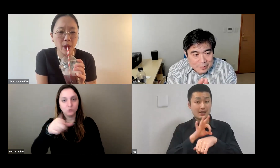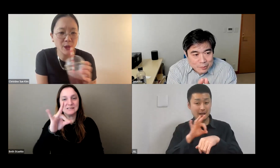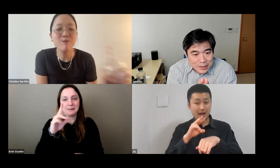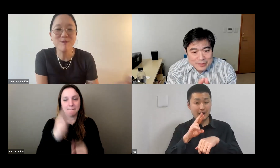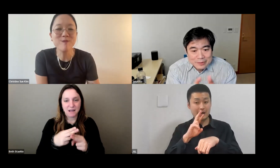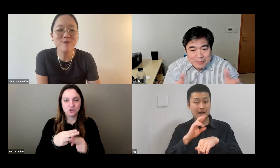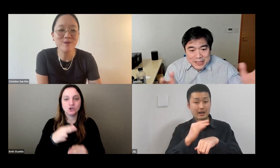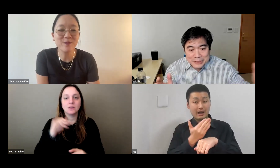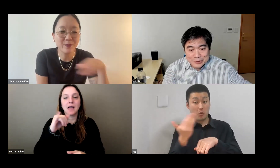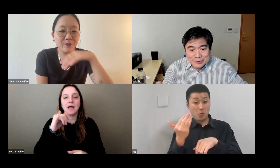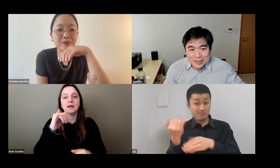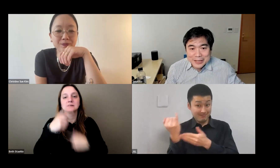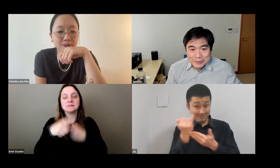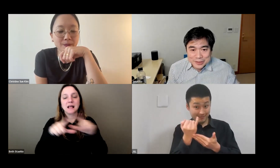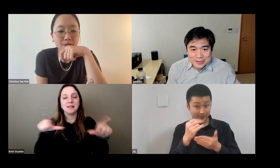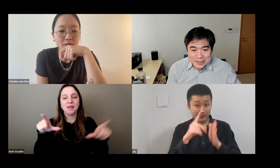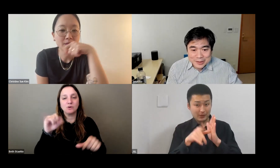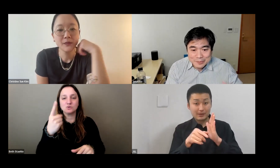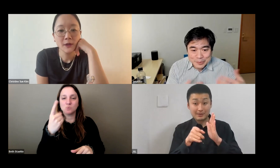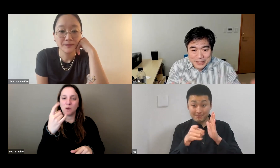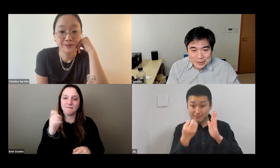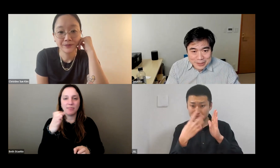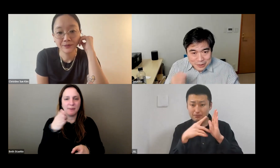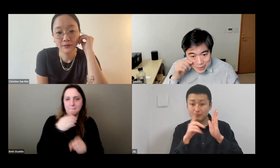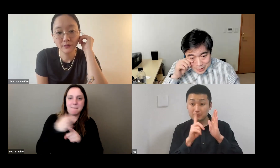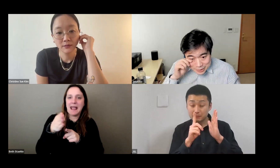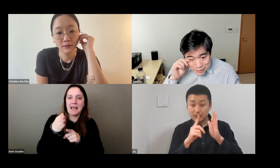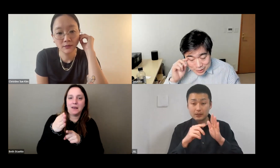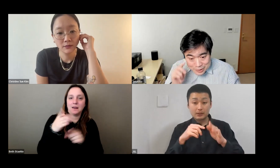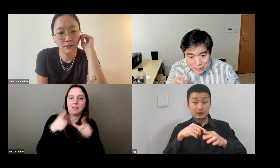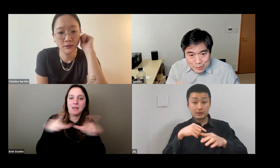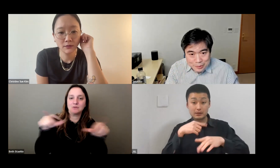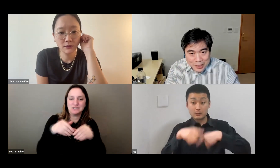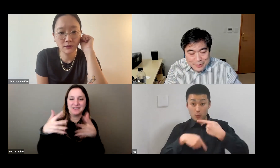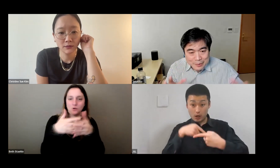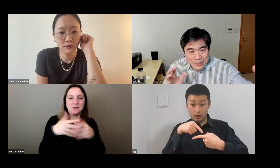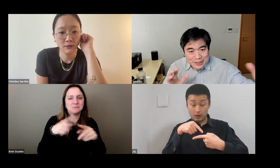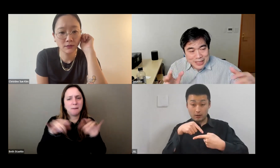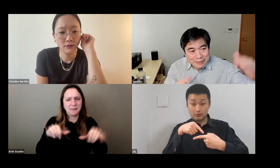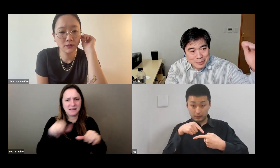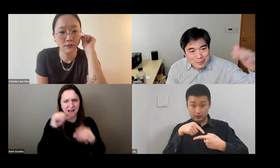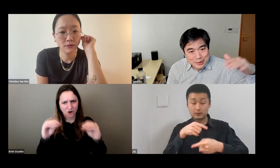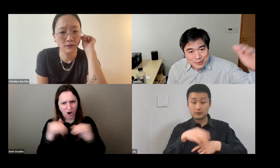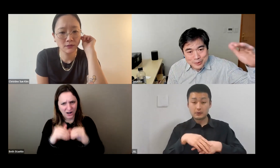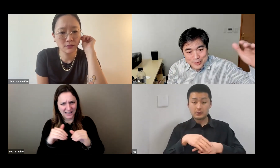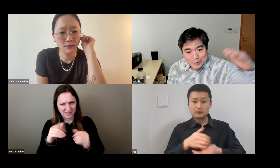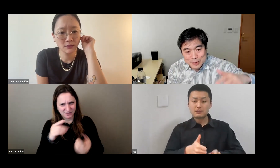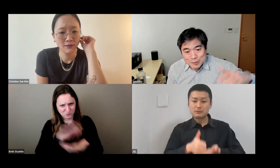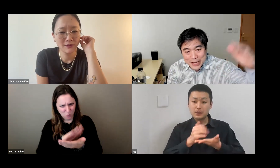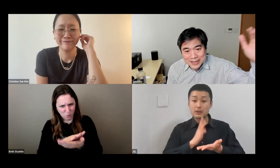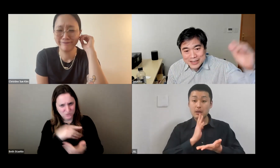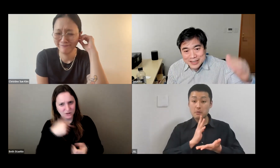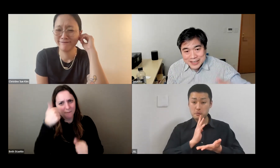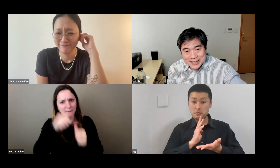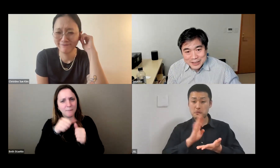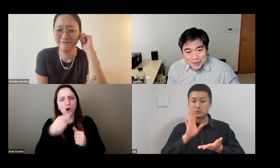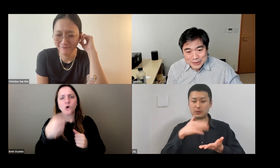one of the major languages, but it still wasn't taught in school. I remember you told me what rank it was